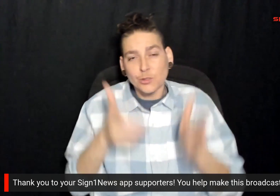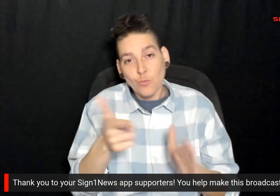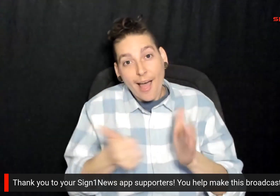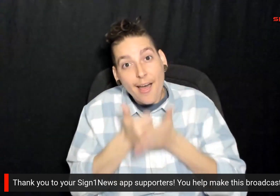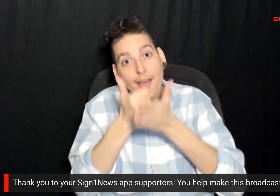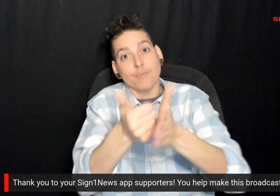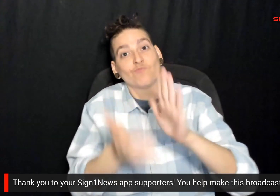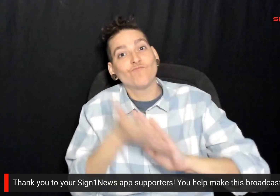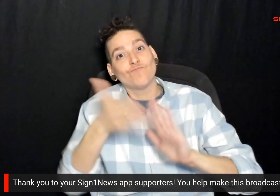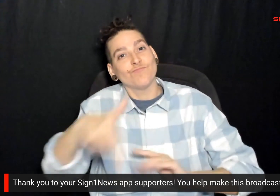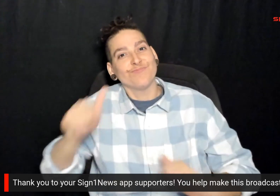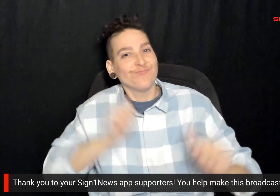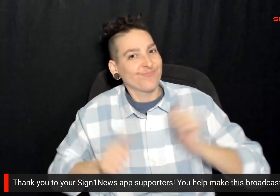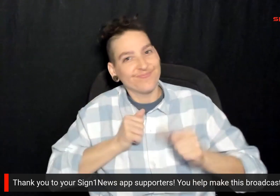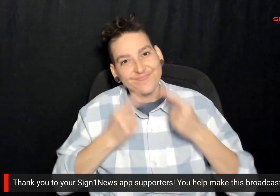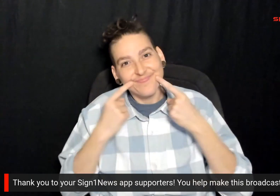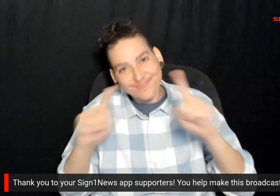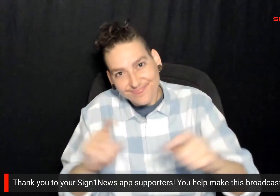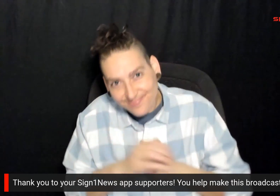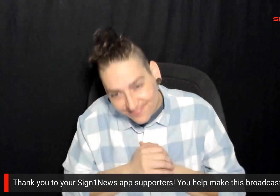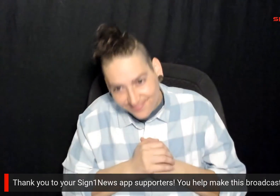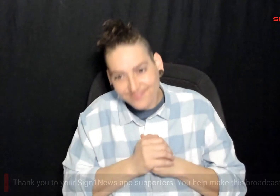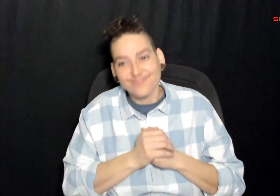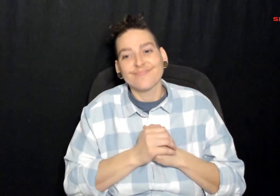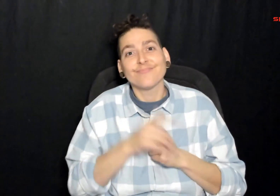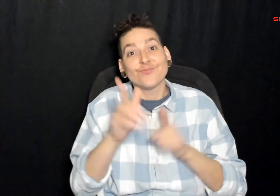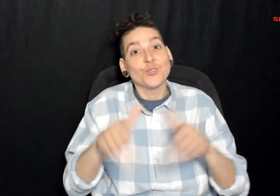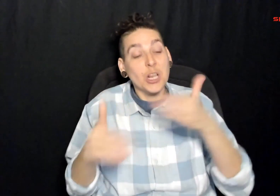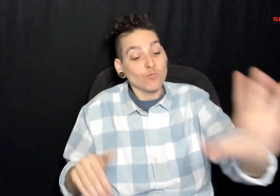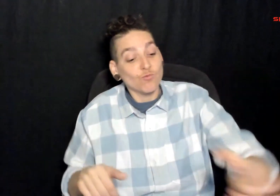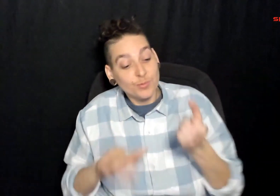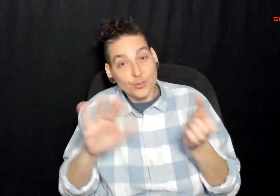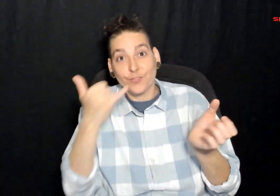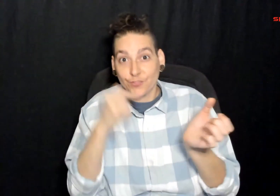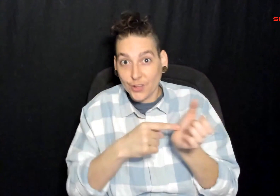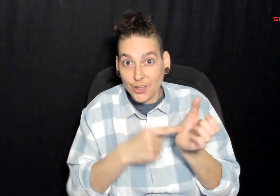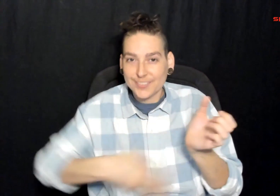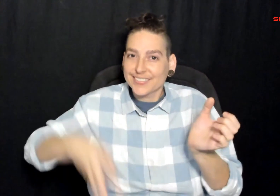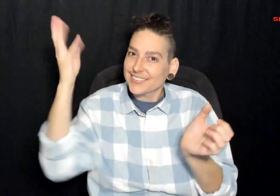app supporters you help make this broadcast happen you can download the Sign1News app